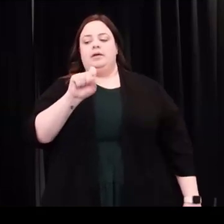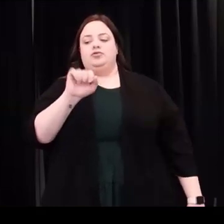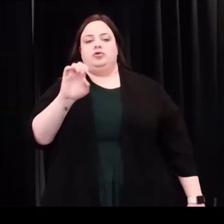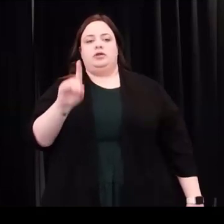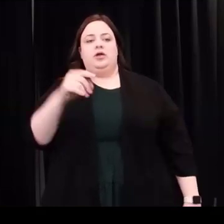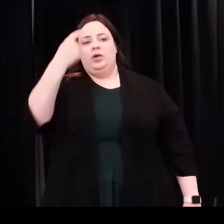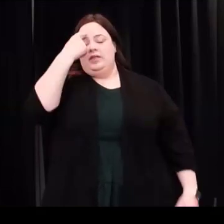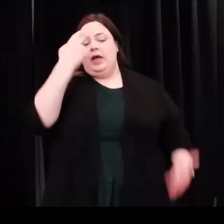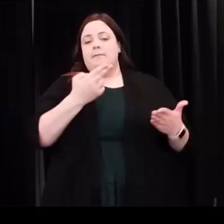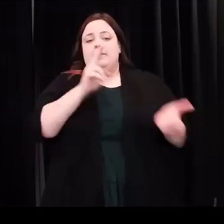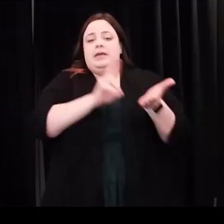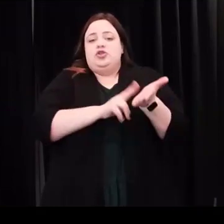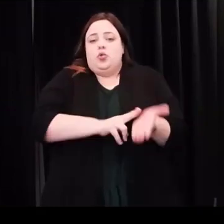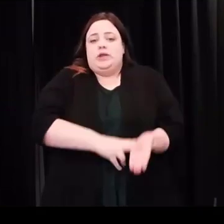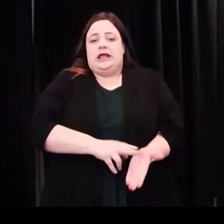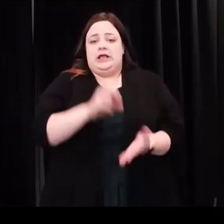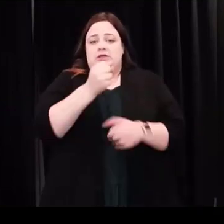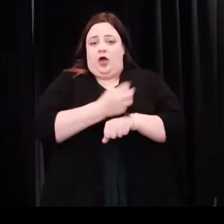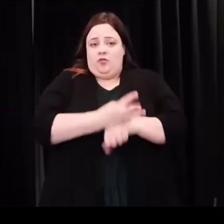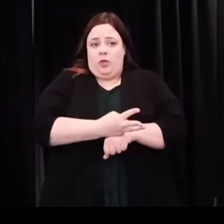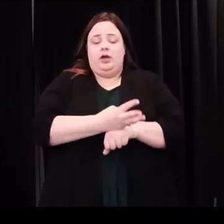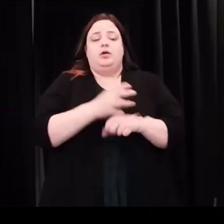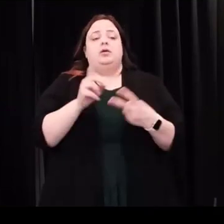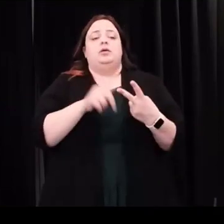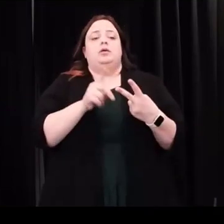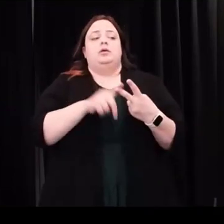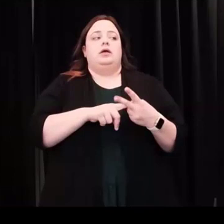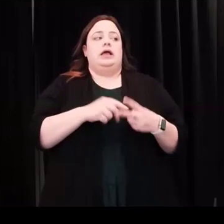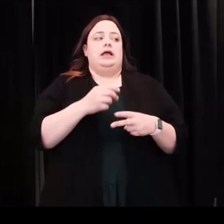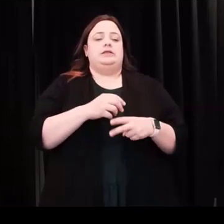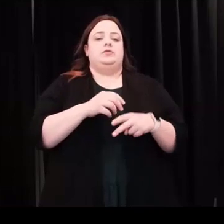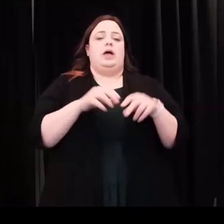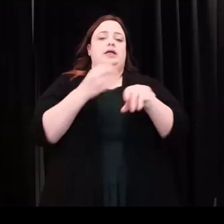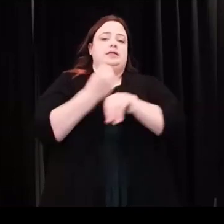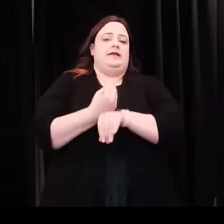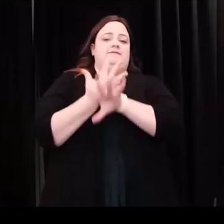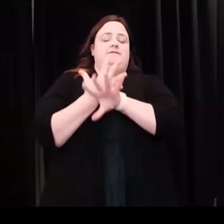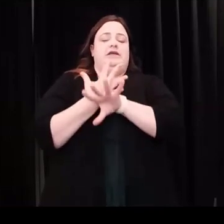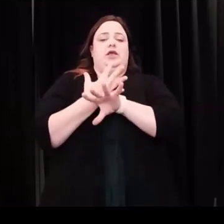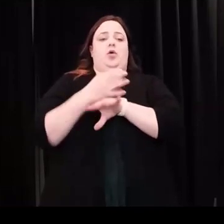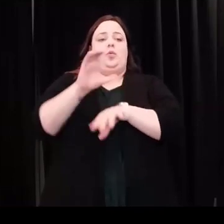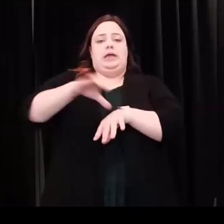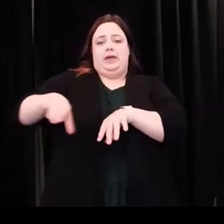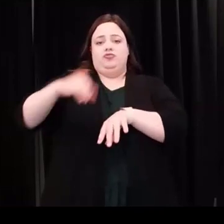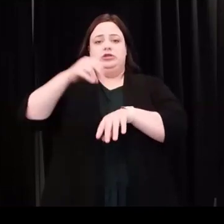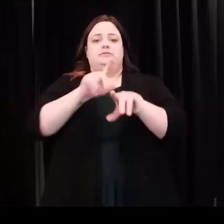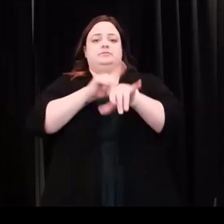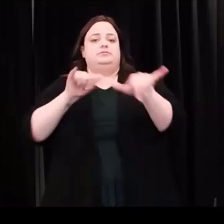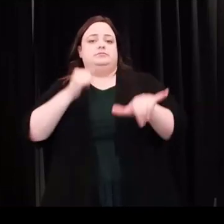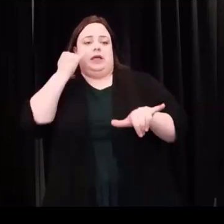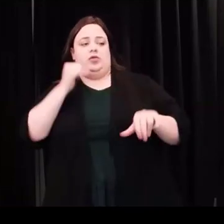some note-taking software, as well as video captions for whenever he's watching videos.